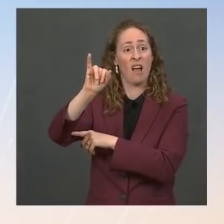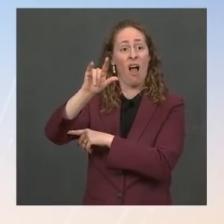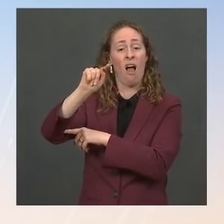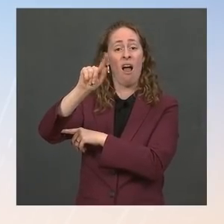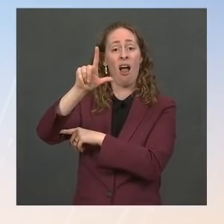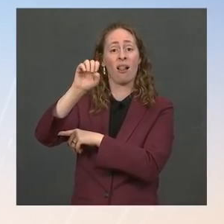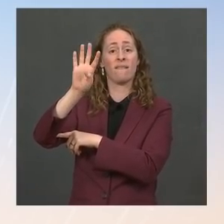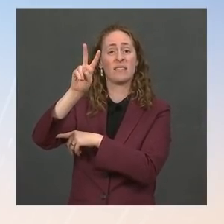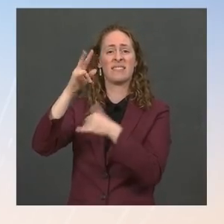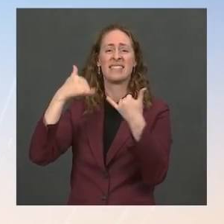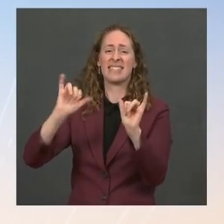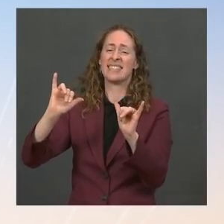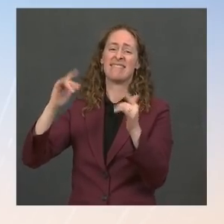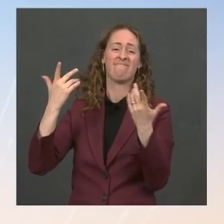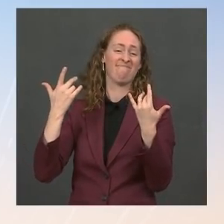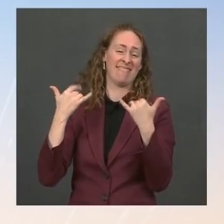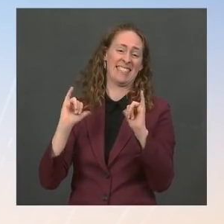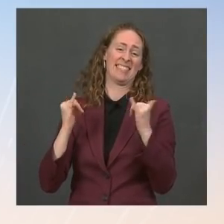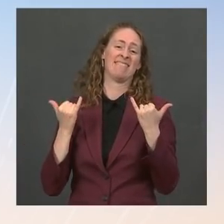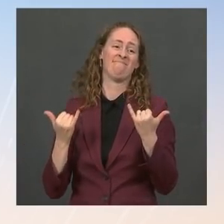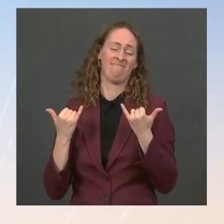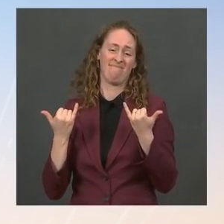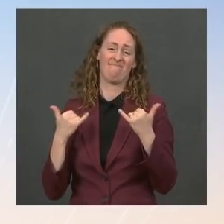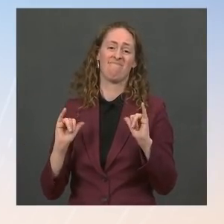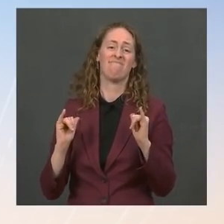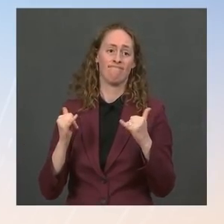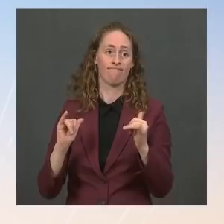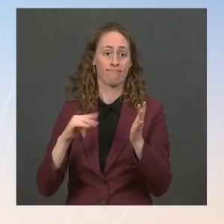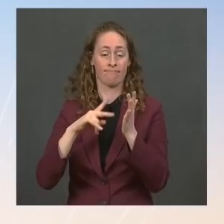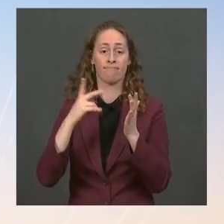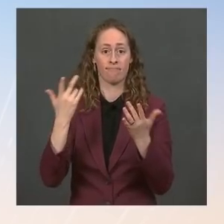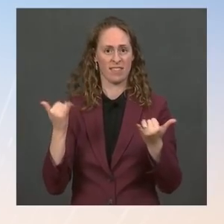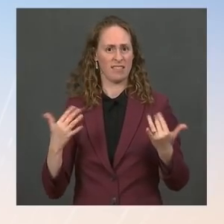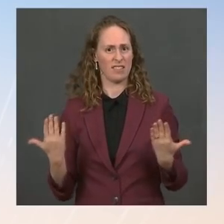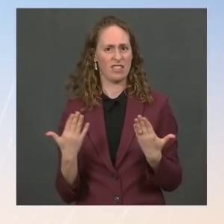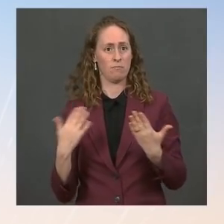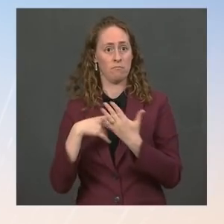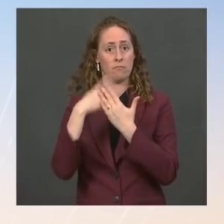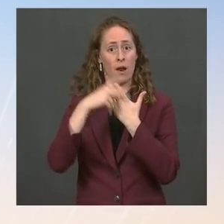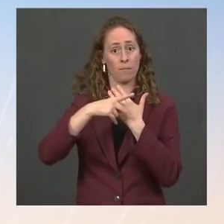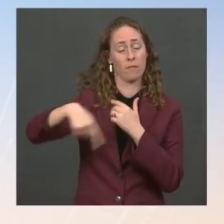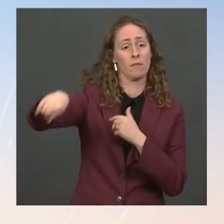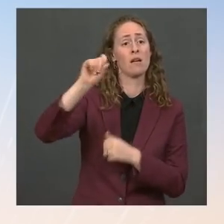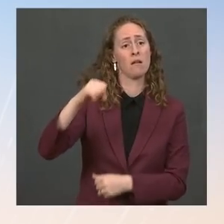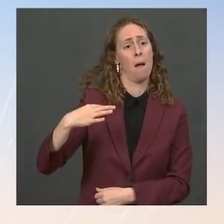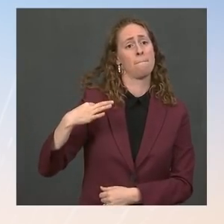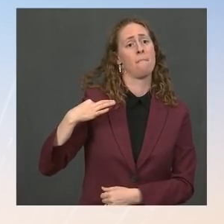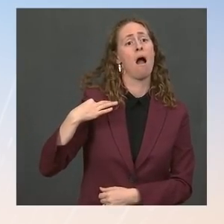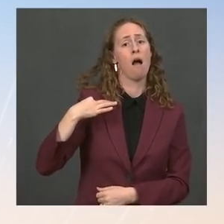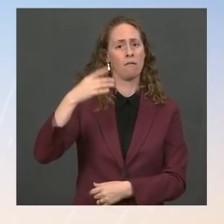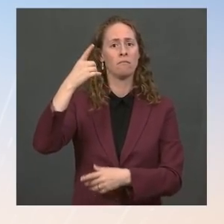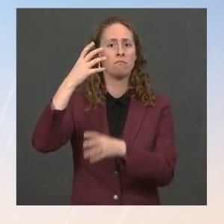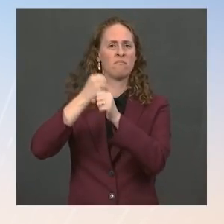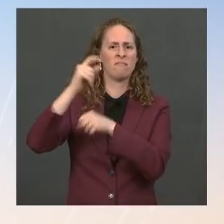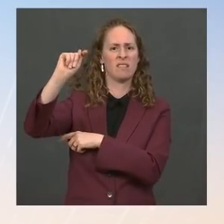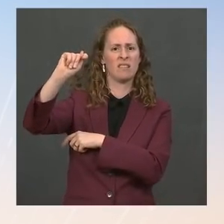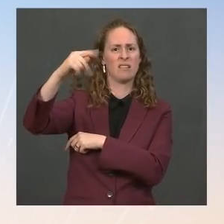that people who are in the country can apply for or may be eligible for, including TPS for Haiti, which is something that we still are continuing